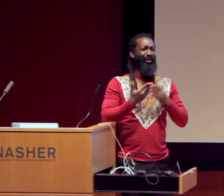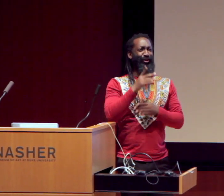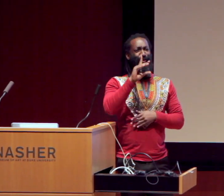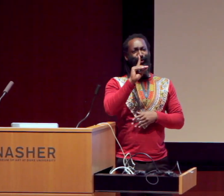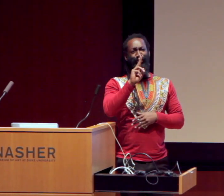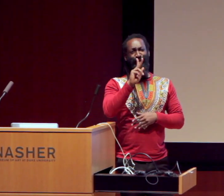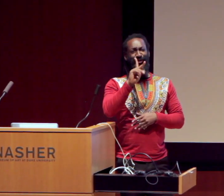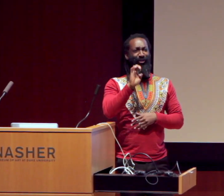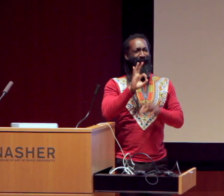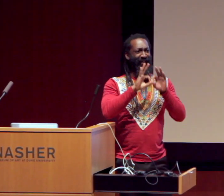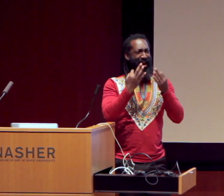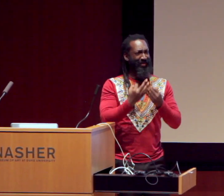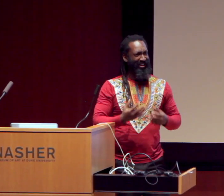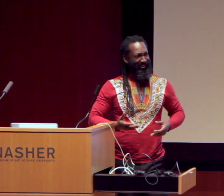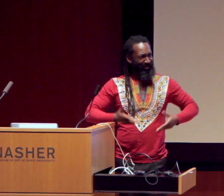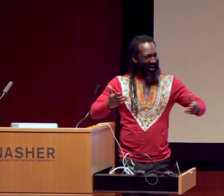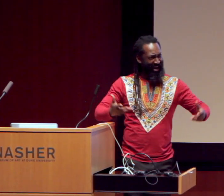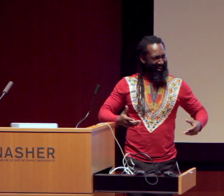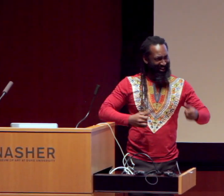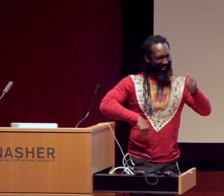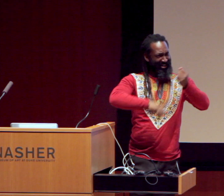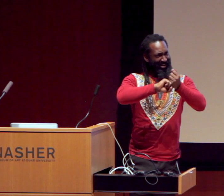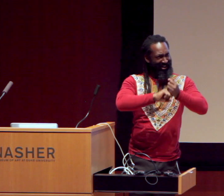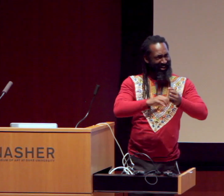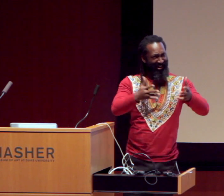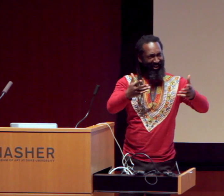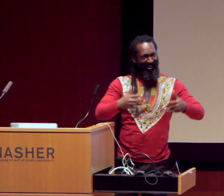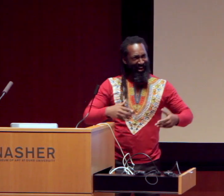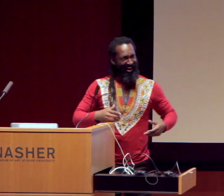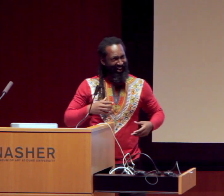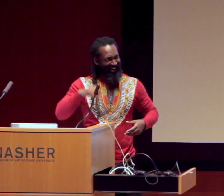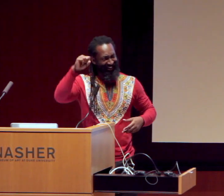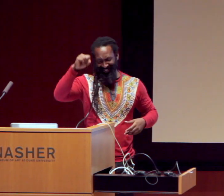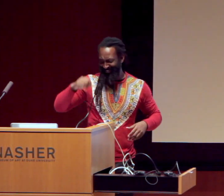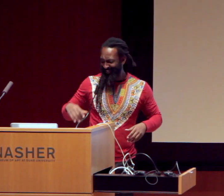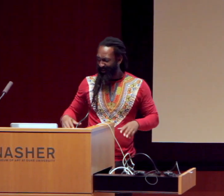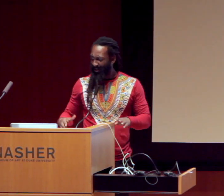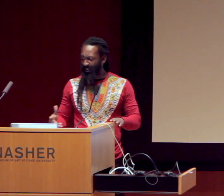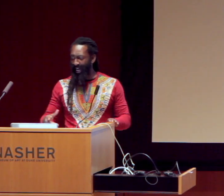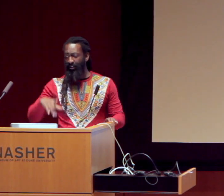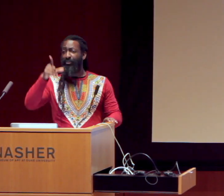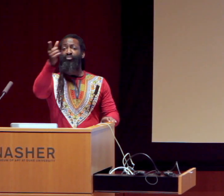So you guys are my new Duke family, right? Right? So we need to show support to each other.